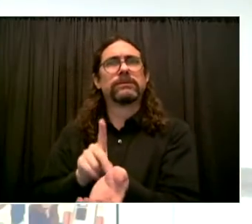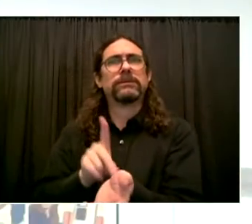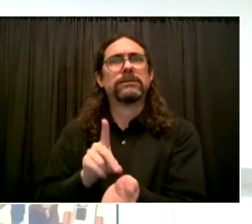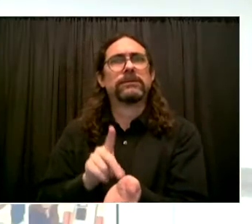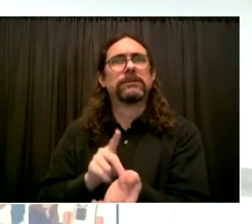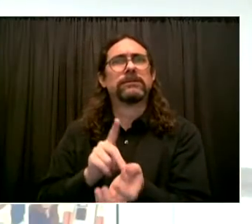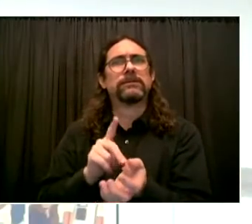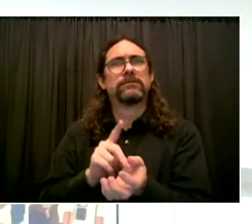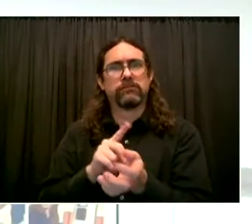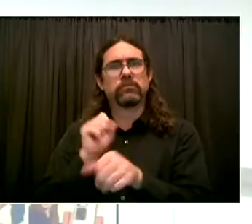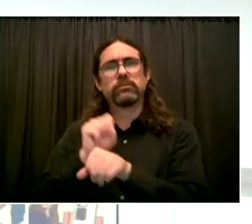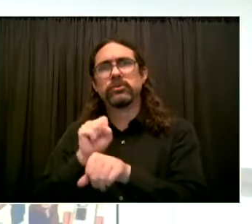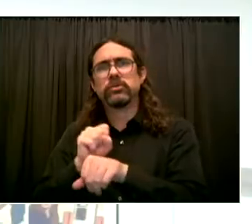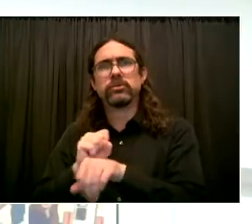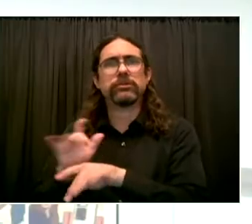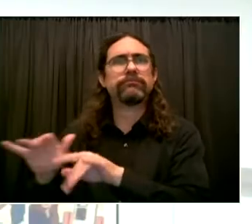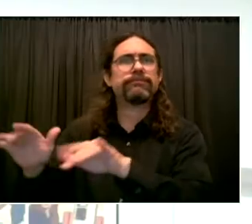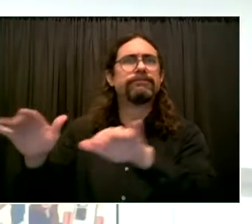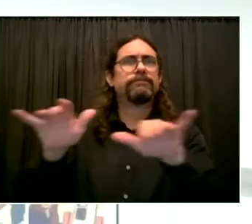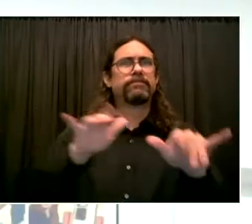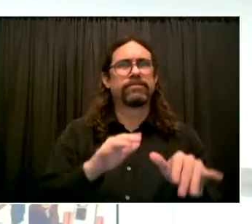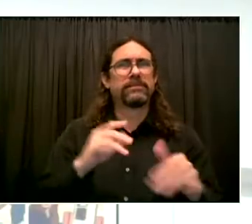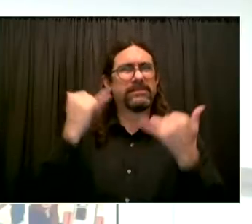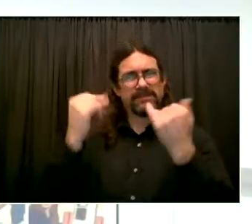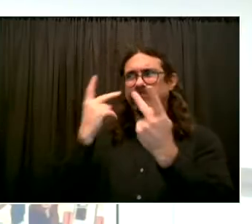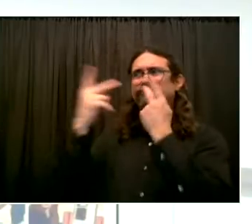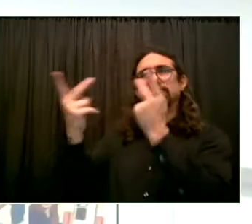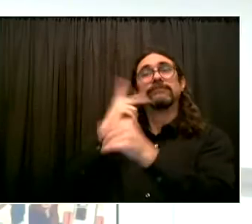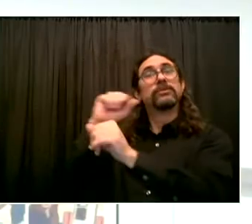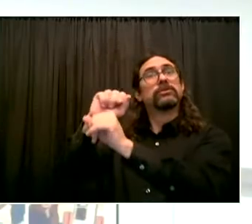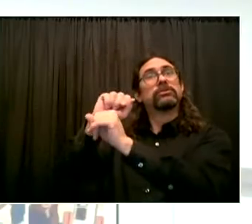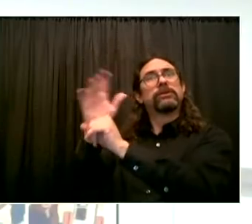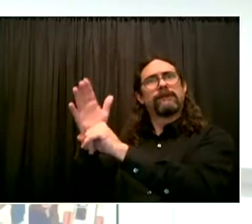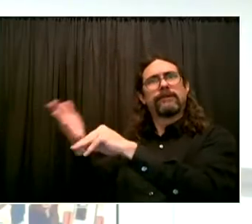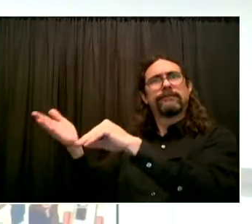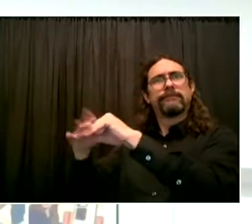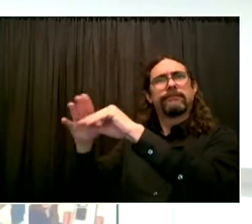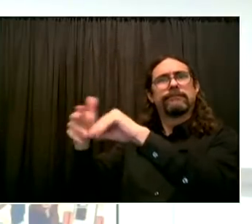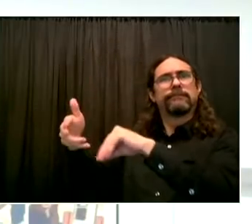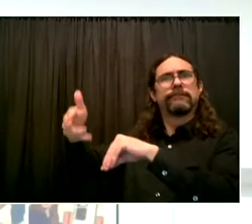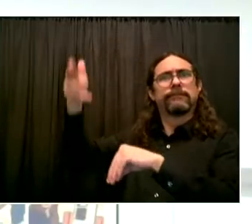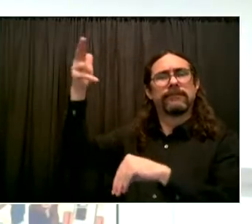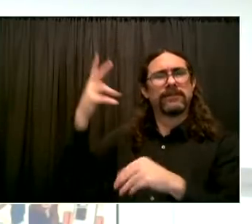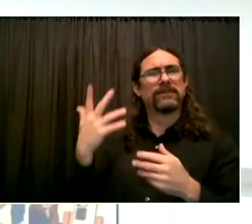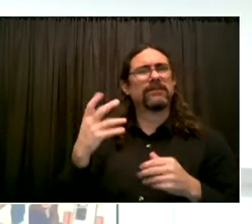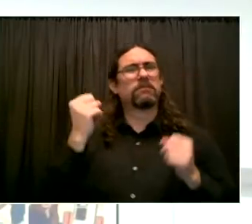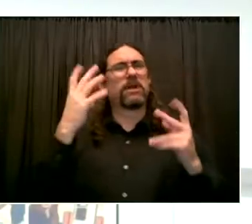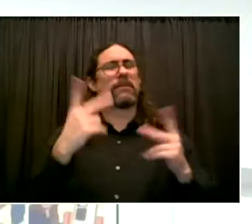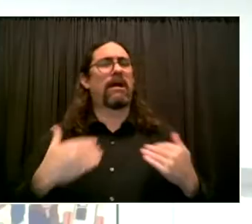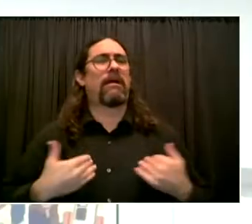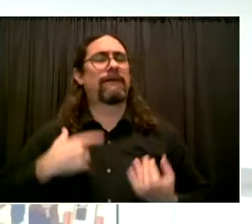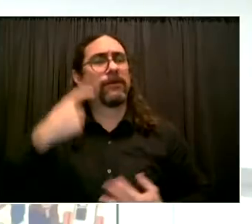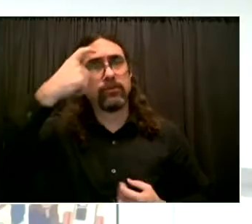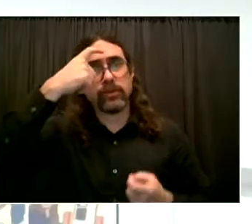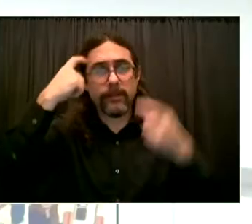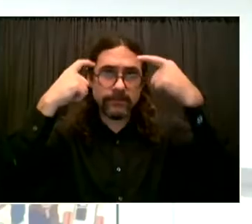OUR NURSES AND OTHER HEALTHCARE WORKERS, THE TRAUMA THEY HAVE EXPERIENCED AND POSTTRAUMATIC STRESS THEY FEEL RIGHT NOW WITH CASES INCREASING